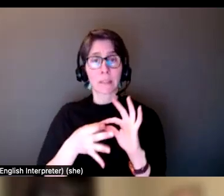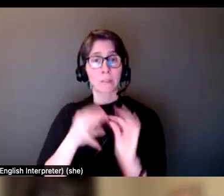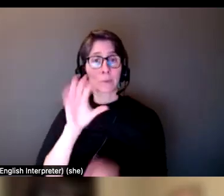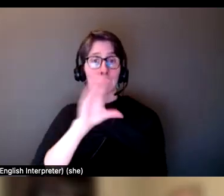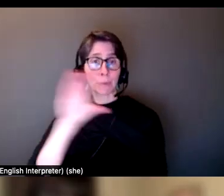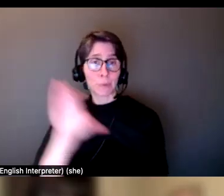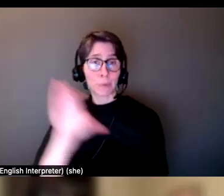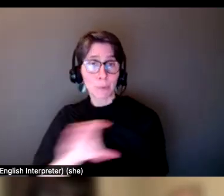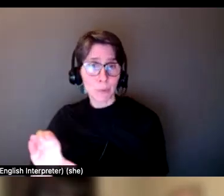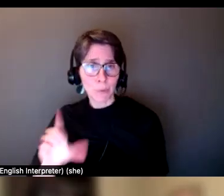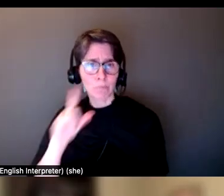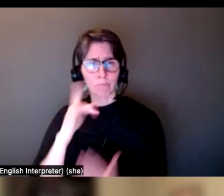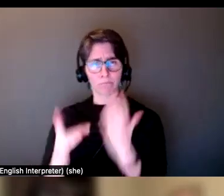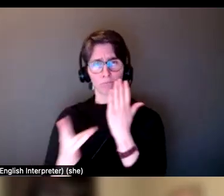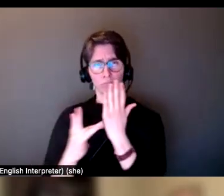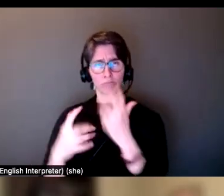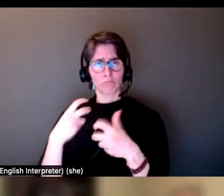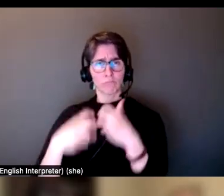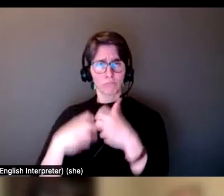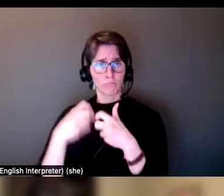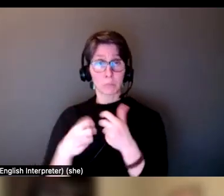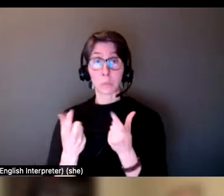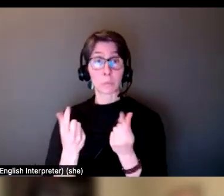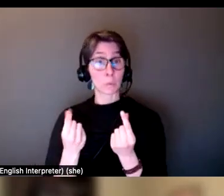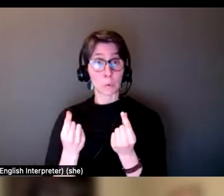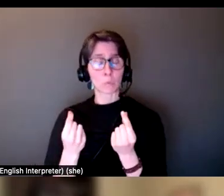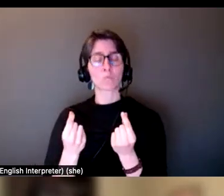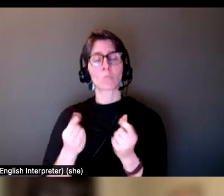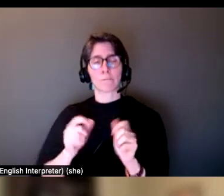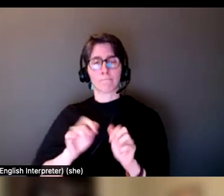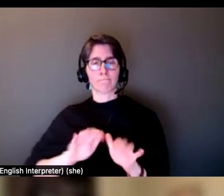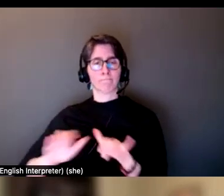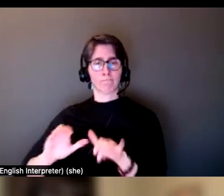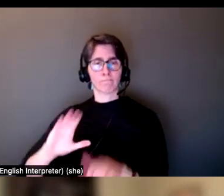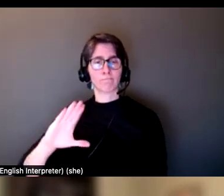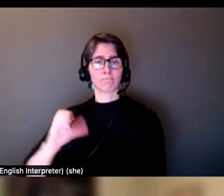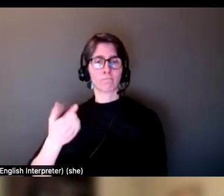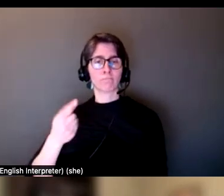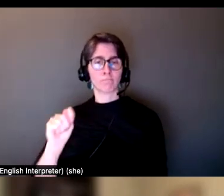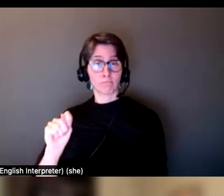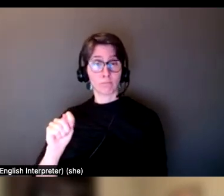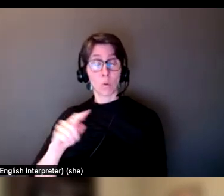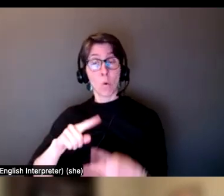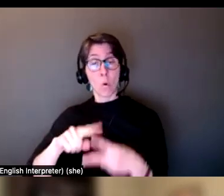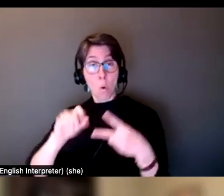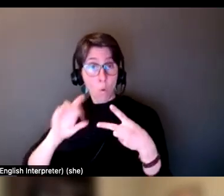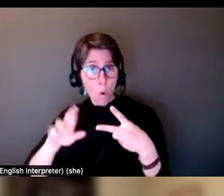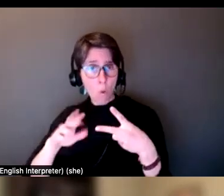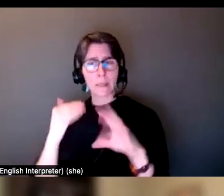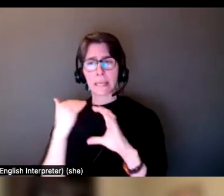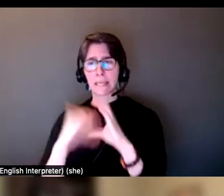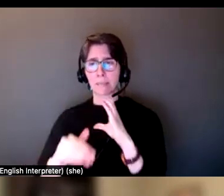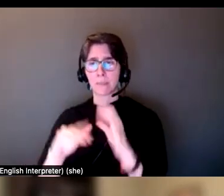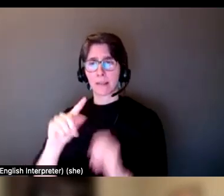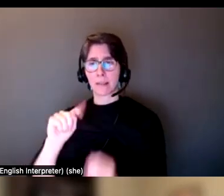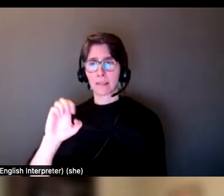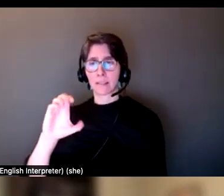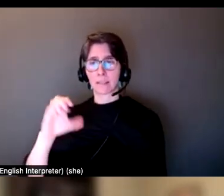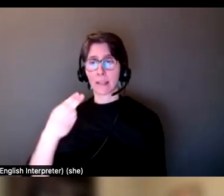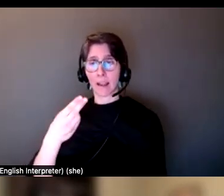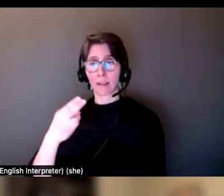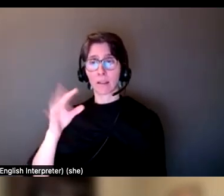questions, please put them in the chat or you can email techforum@booknetcanada.ca.